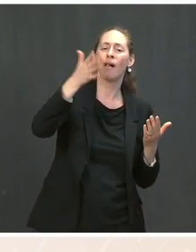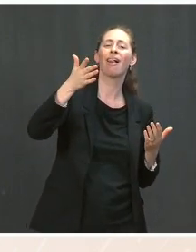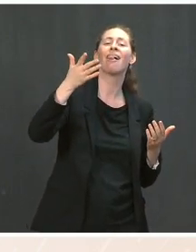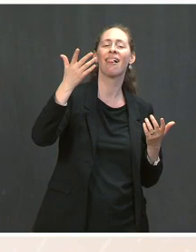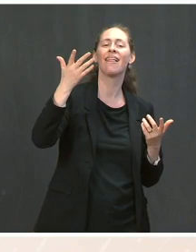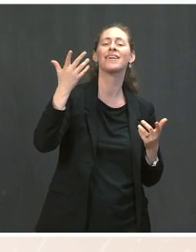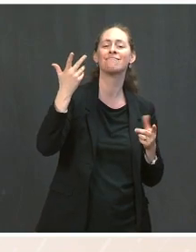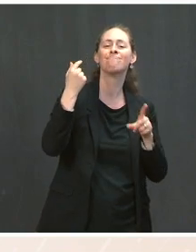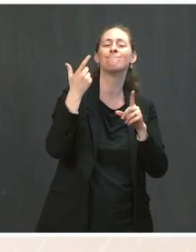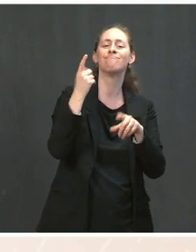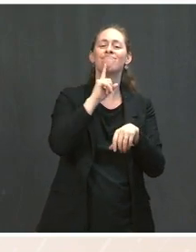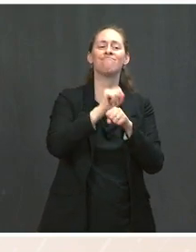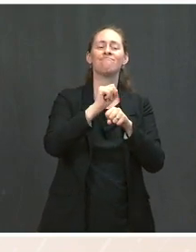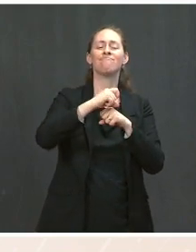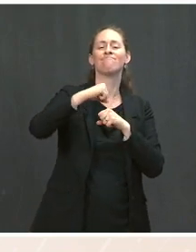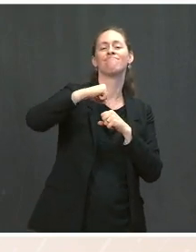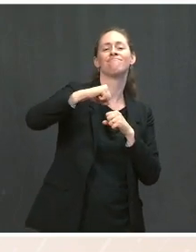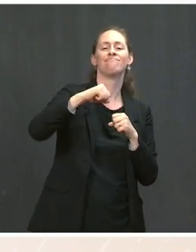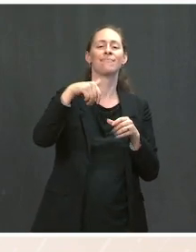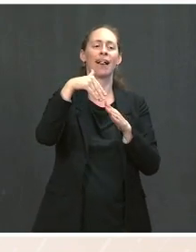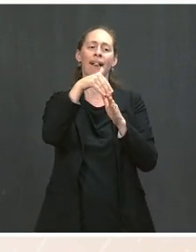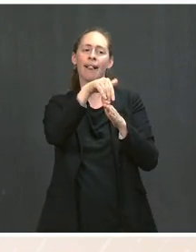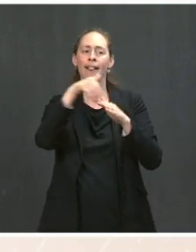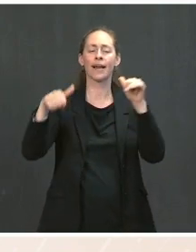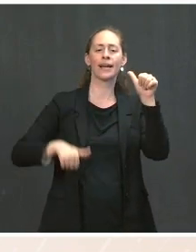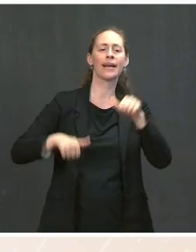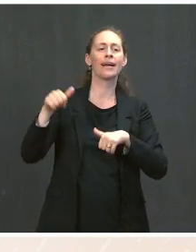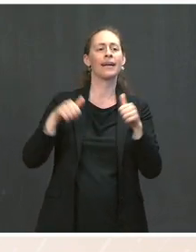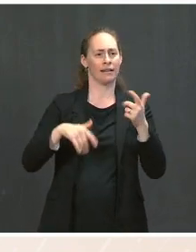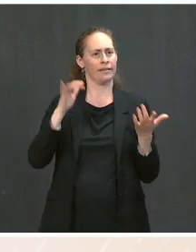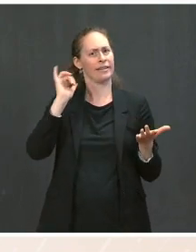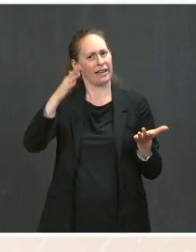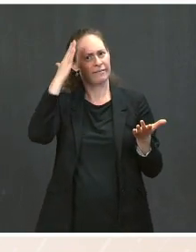We are having a massive campaign to communicate about the efficacy,